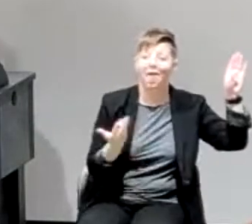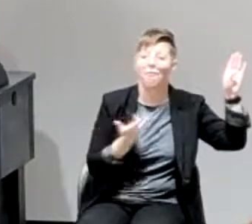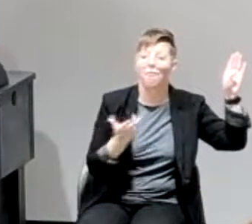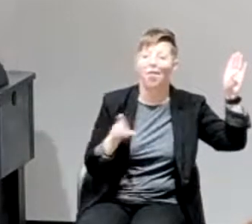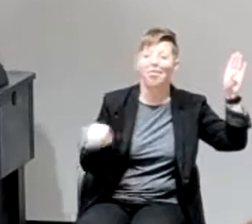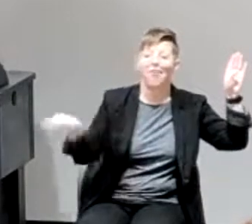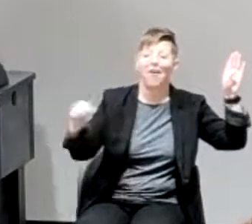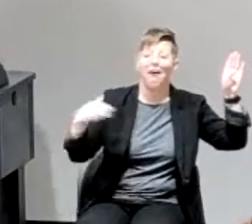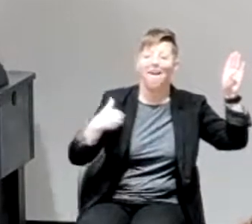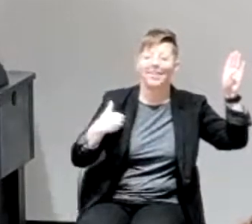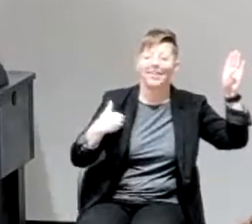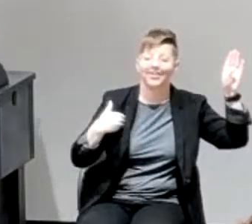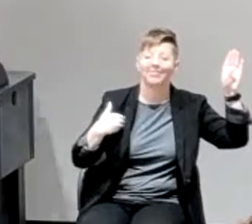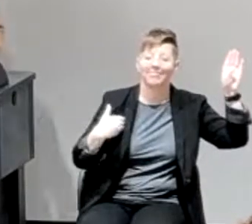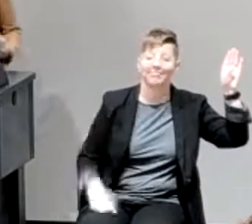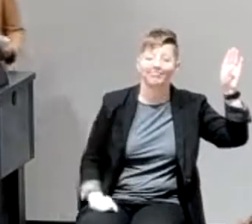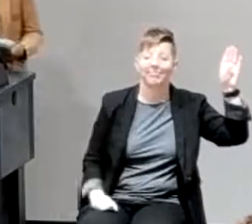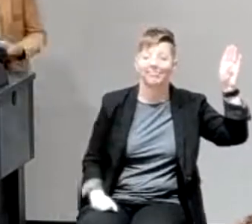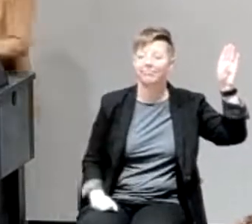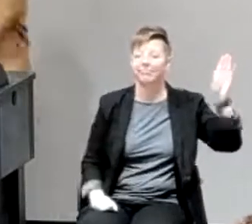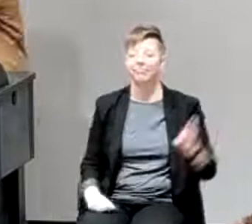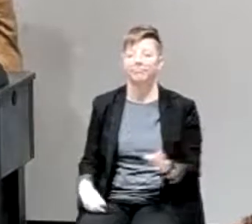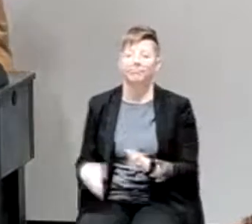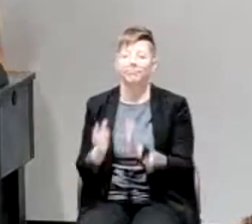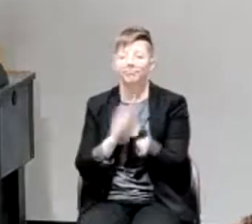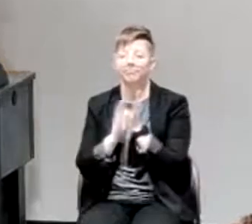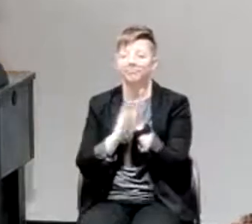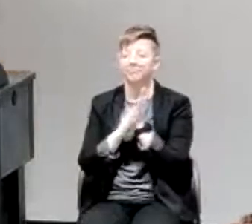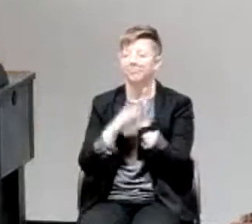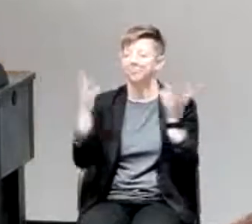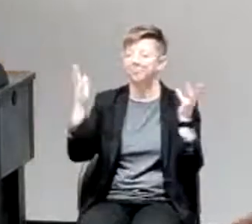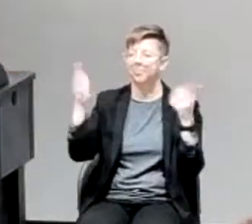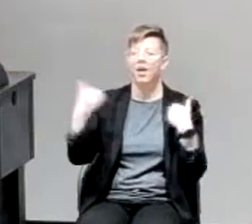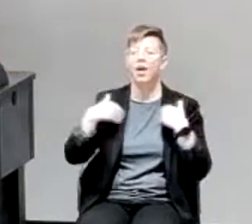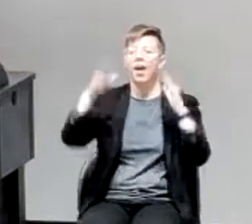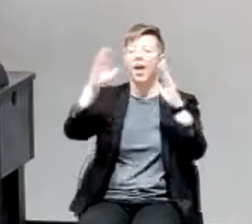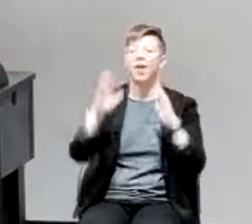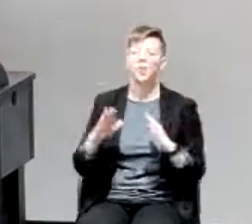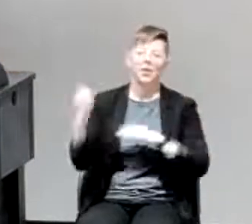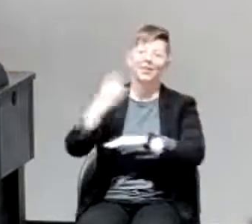demonstrated that. Two decades.